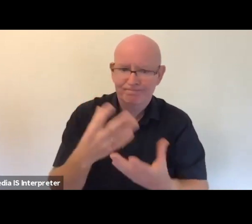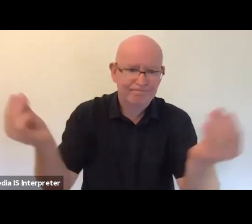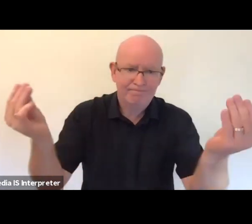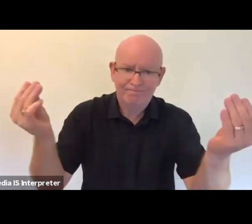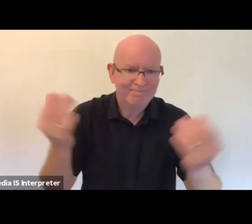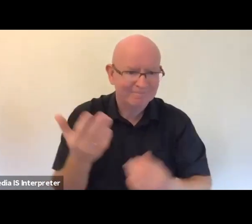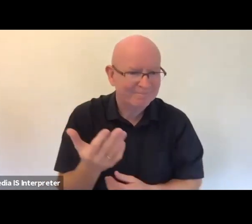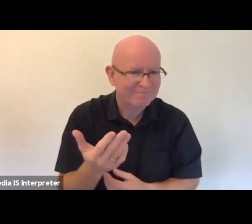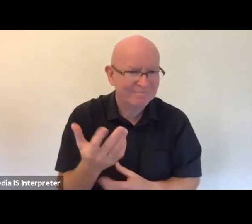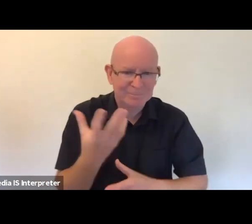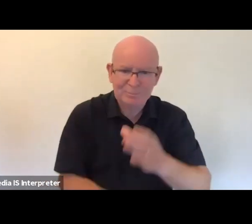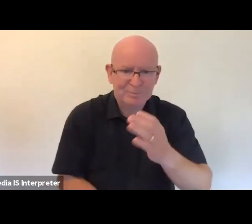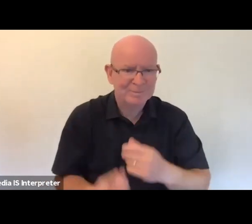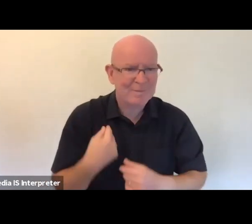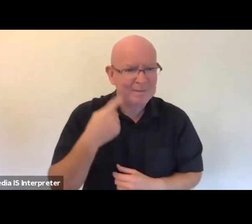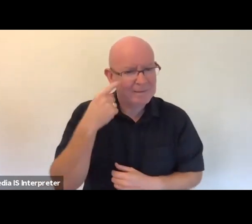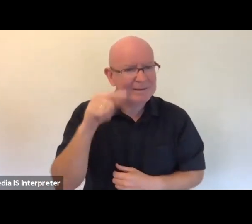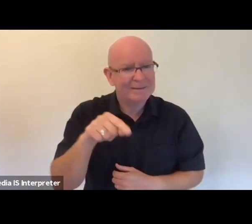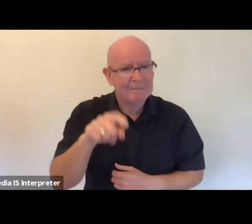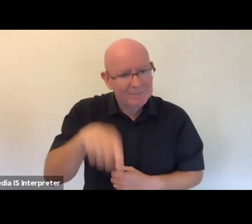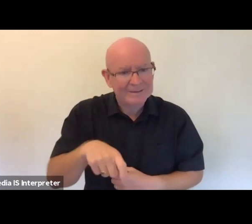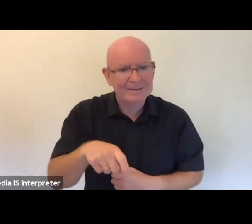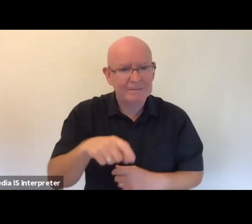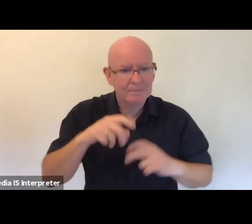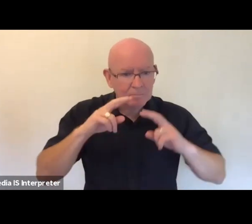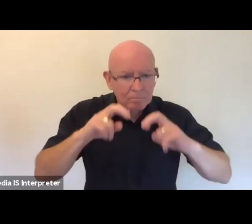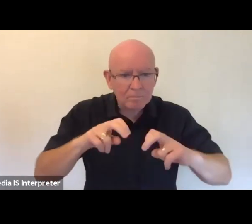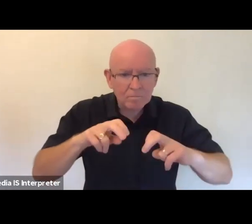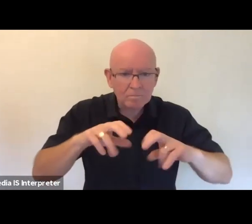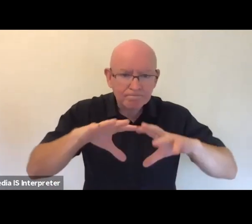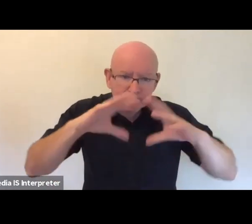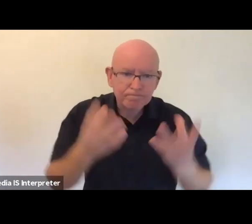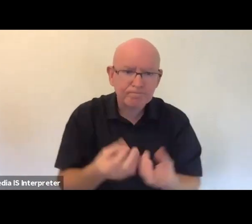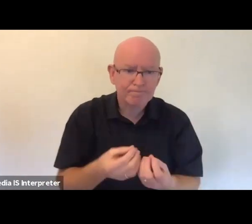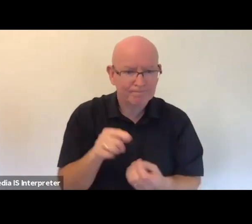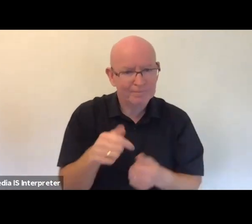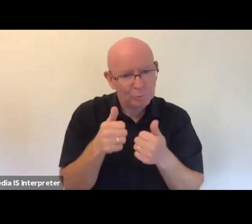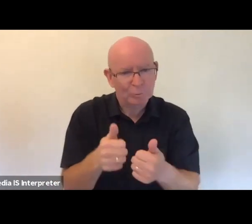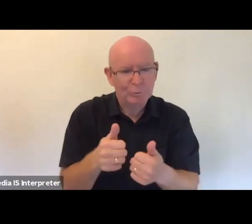So, thanks for the great presentations. Are any of the speakers able to tell us more